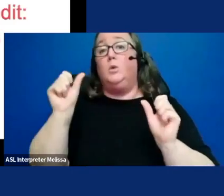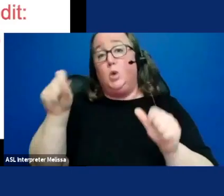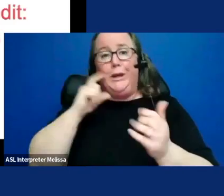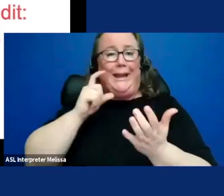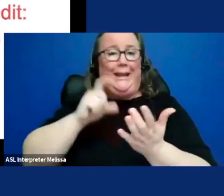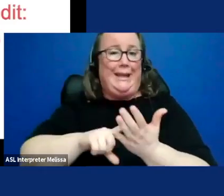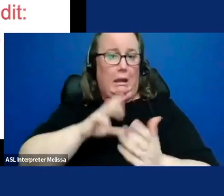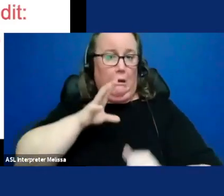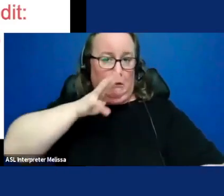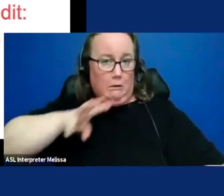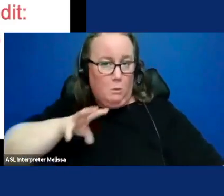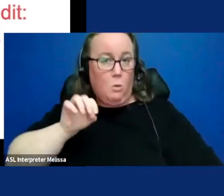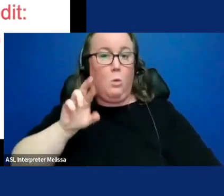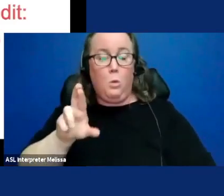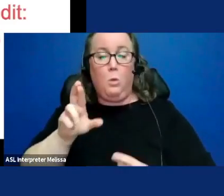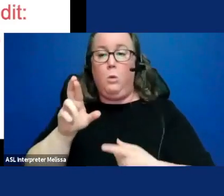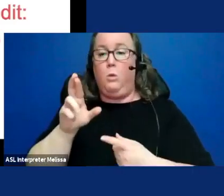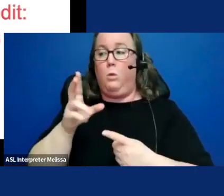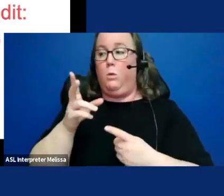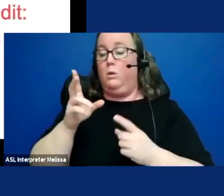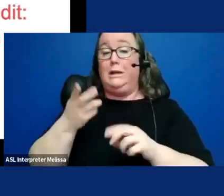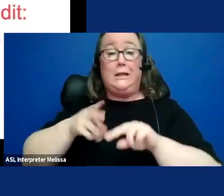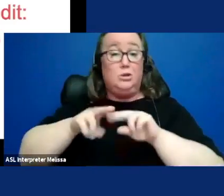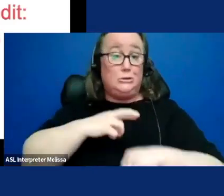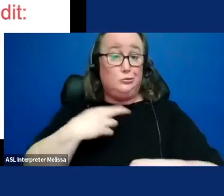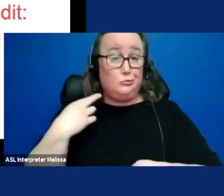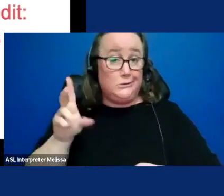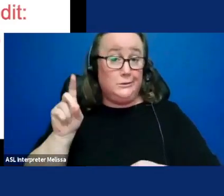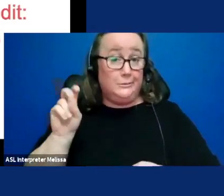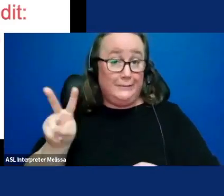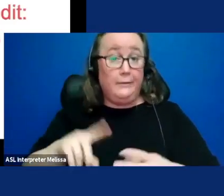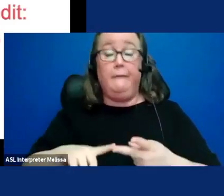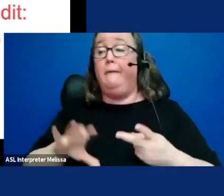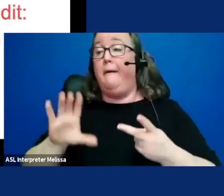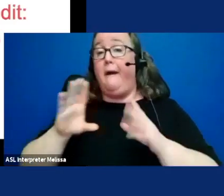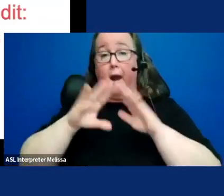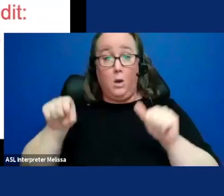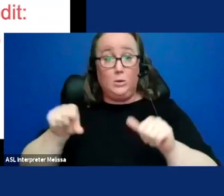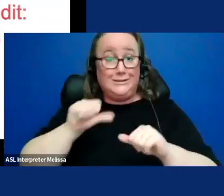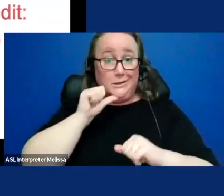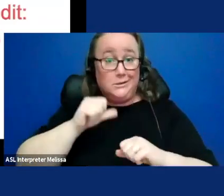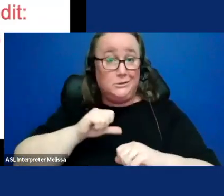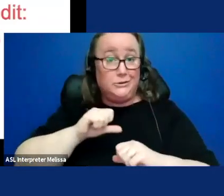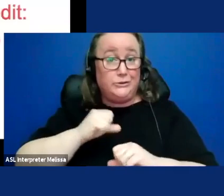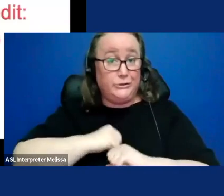come up like the heightened chances of domestic violence or housing insecurity that cause CPS to come in.